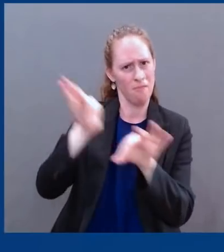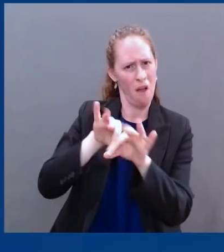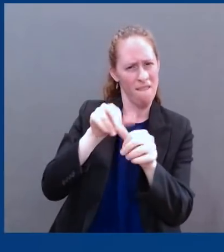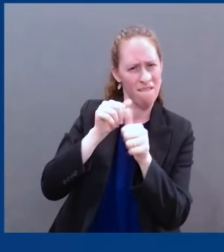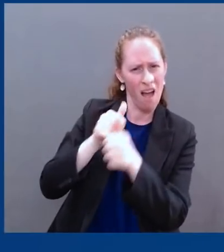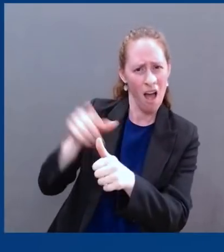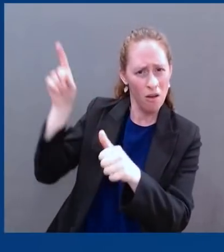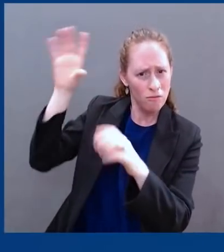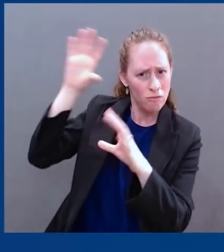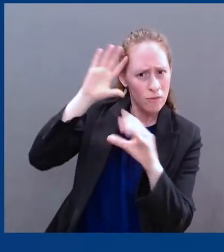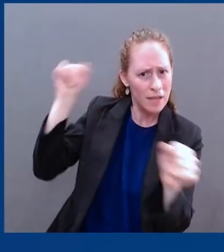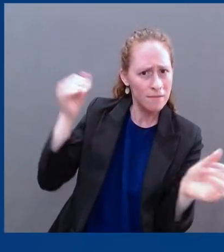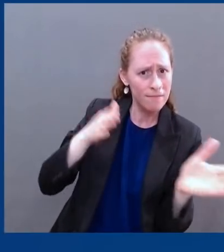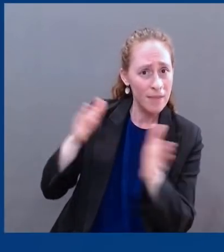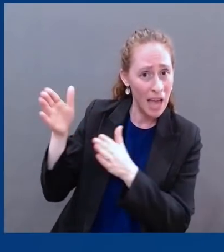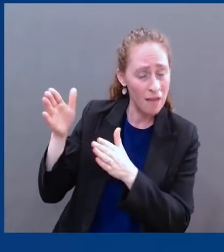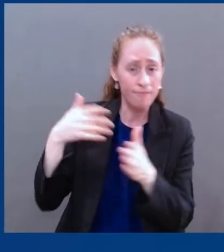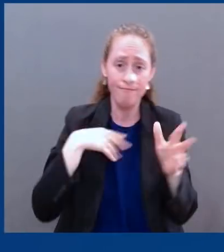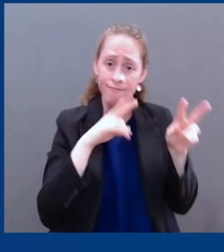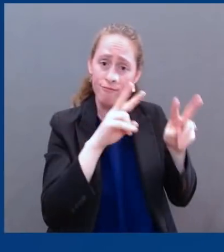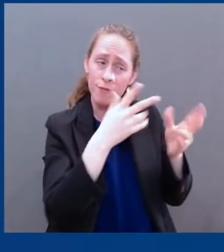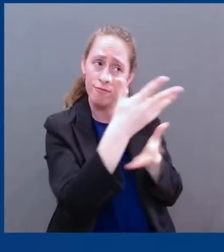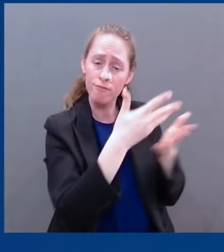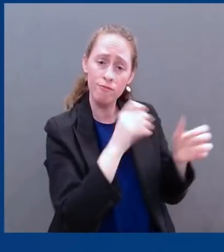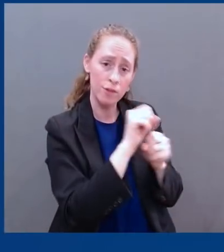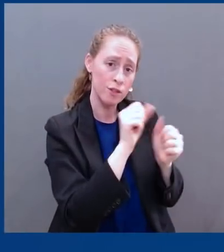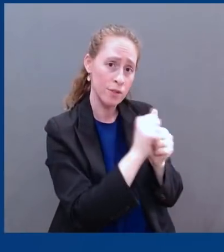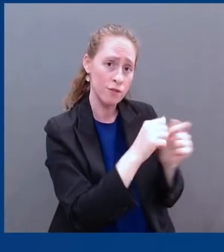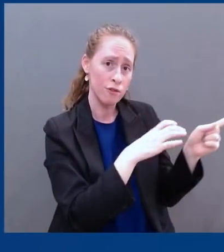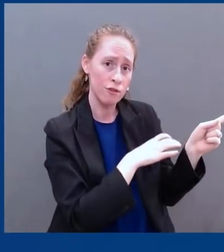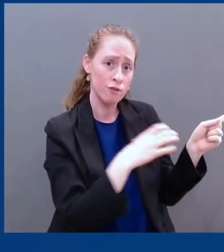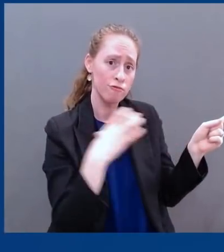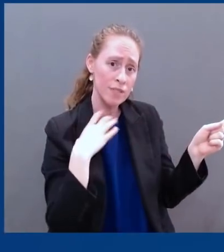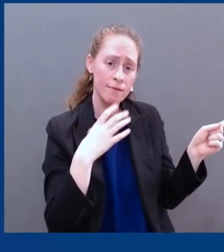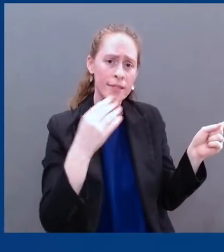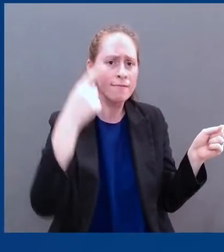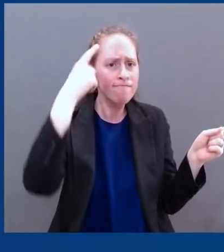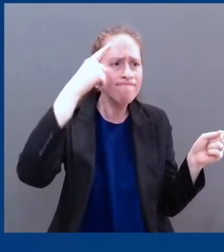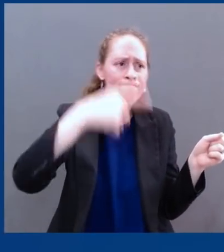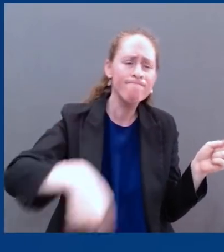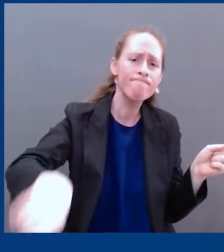our state and local partners, and every responsible American to come out of this pandemic in a better place.